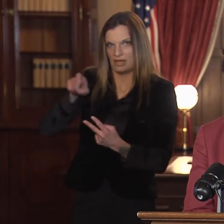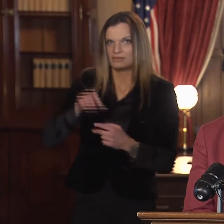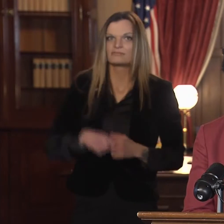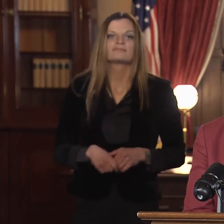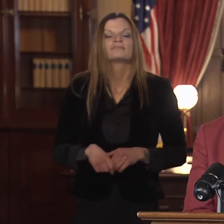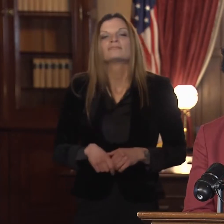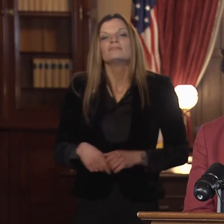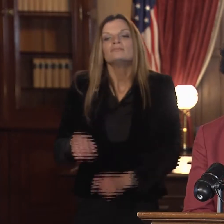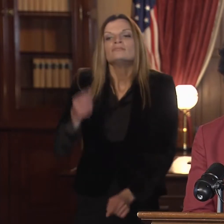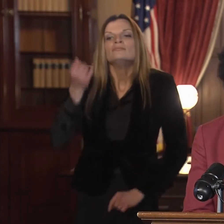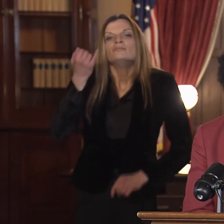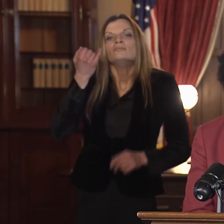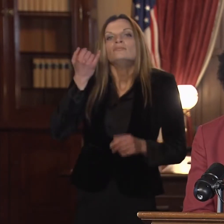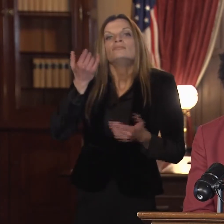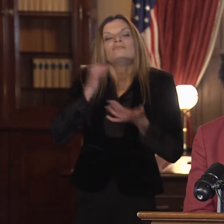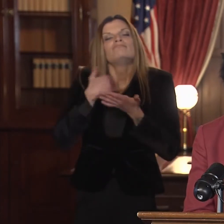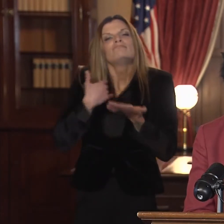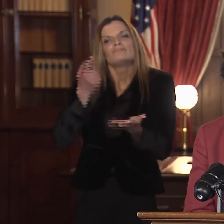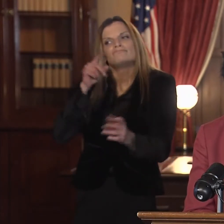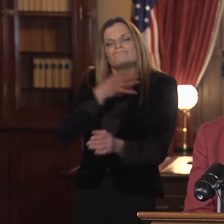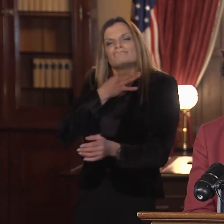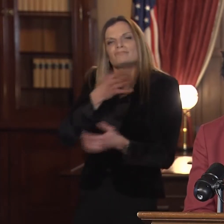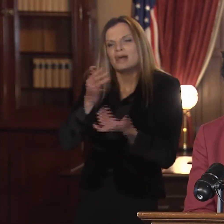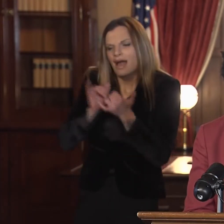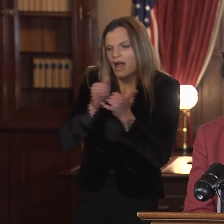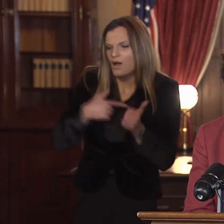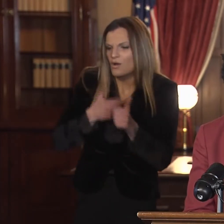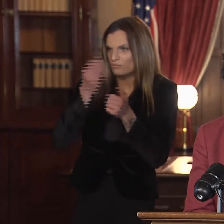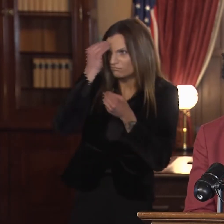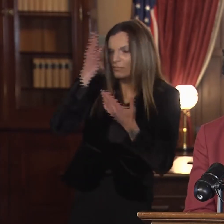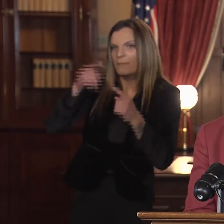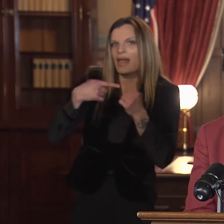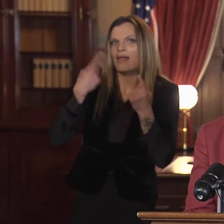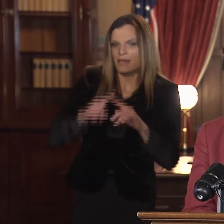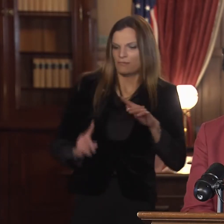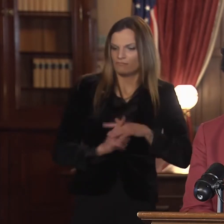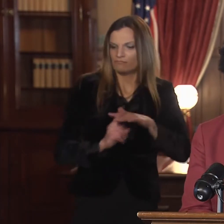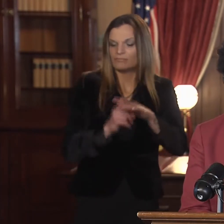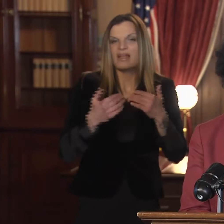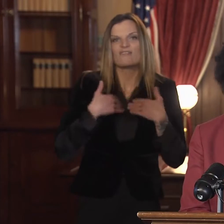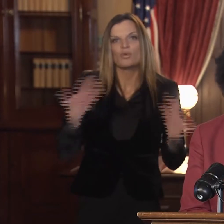YOUR SECOND DOSE. YOU WILL ALSO BE GIVEN INFORMATION ABOUT HOW YOU CAN